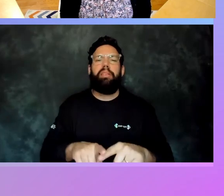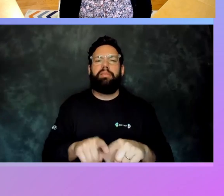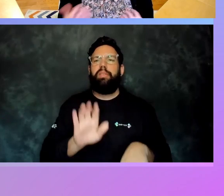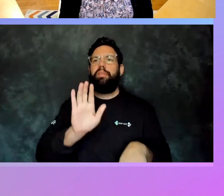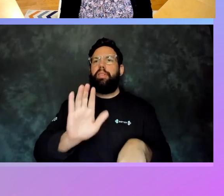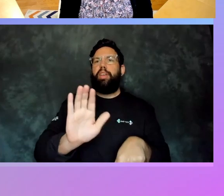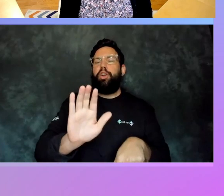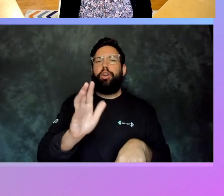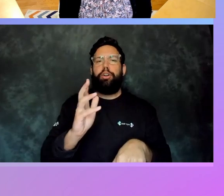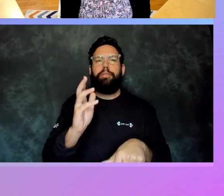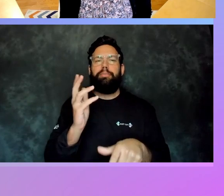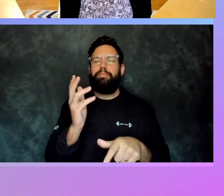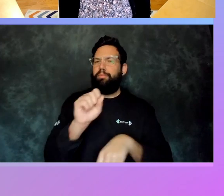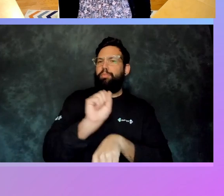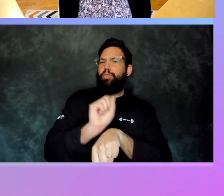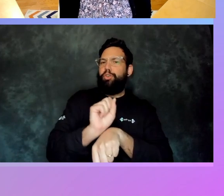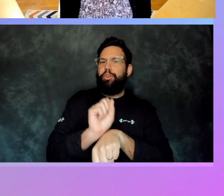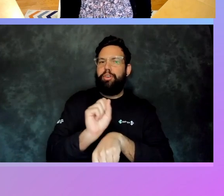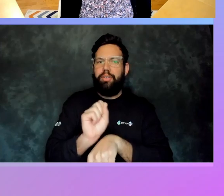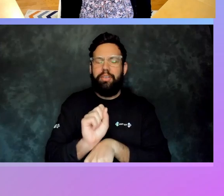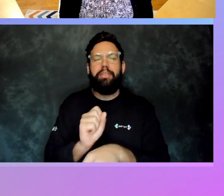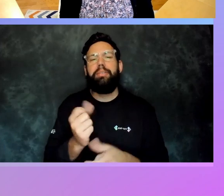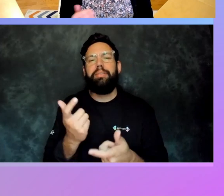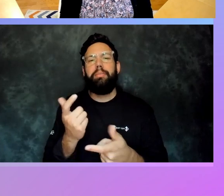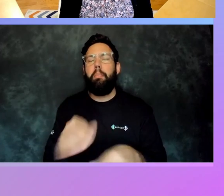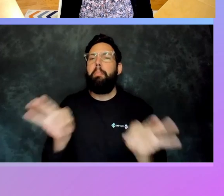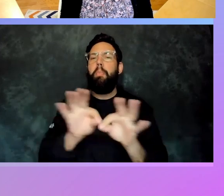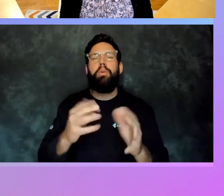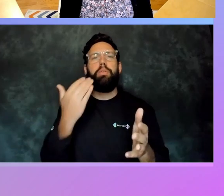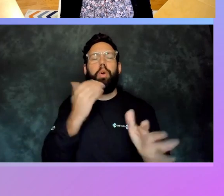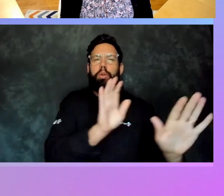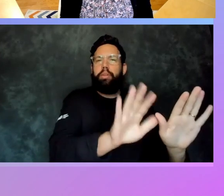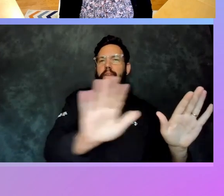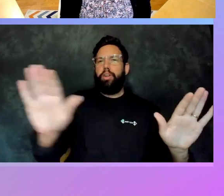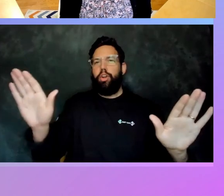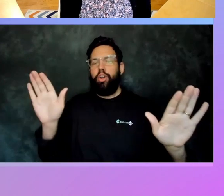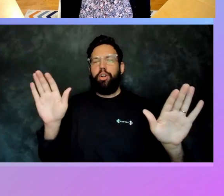It shows the cost money in terms of and time for implementing changes to the software development lifecycle